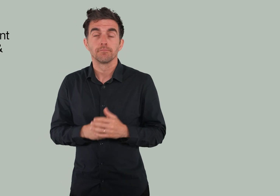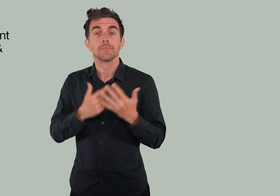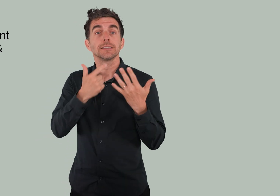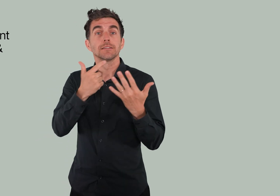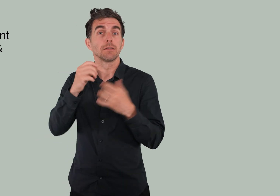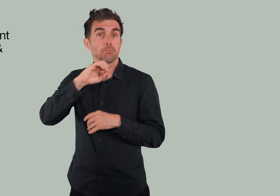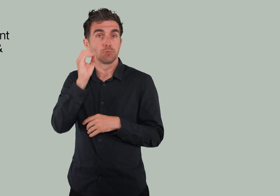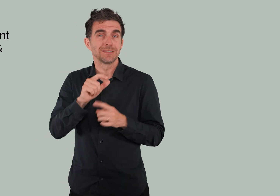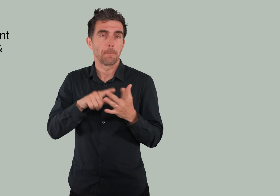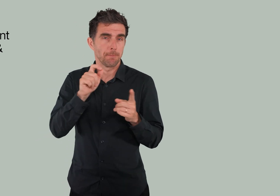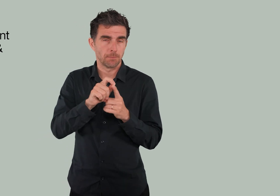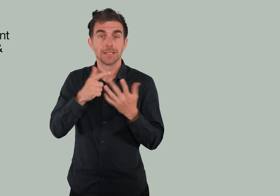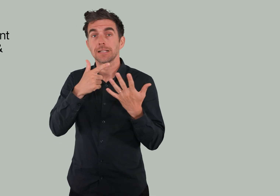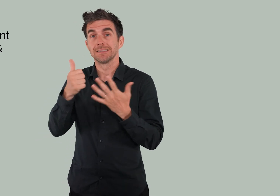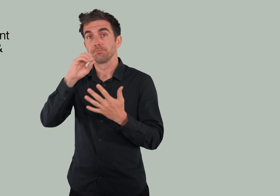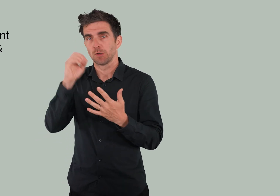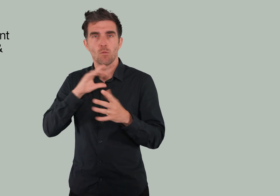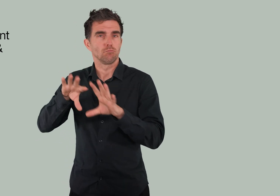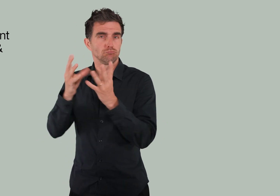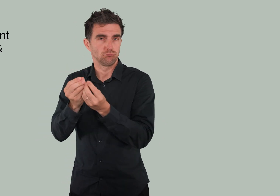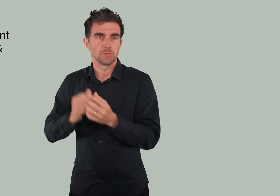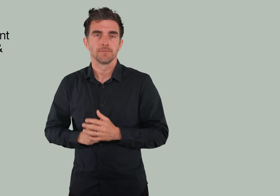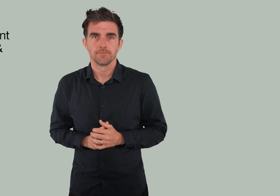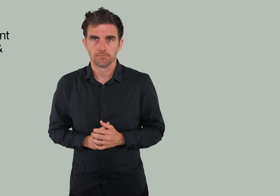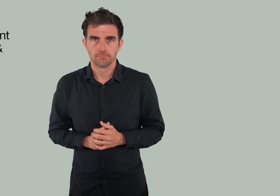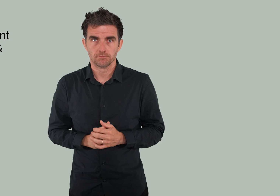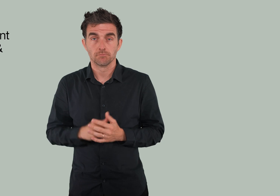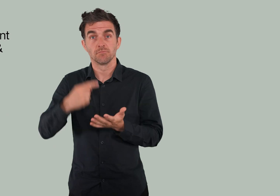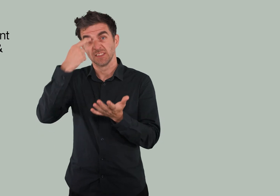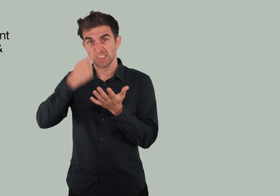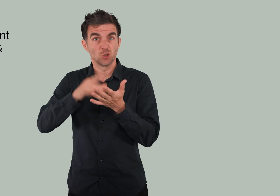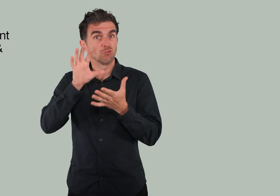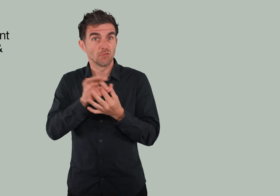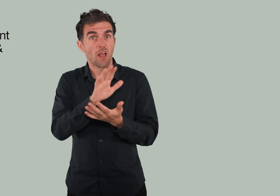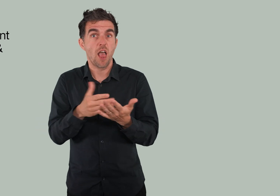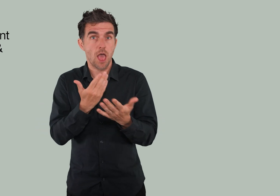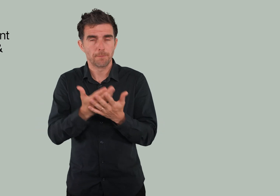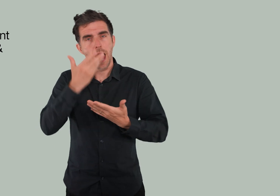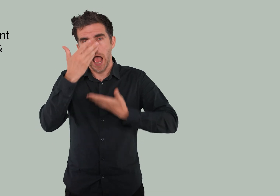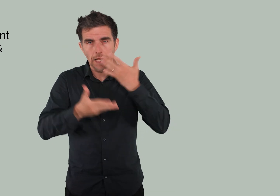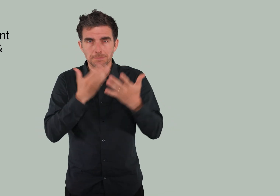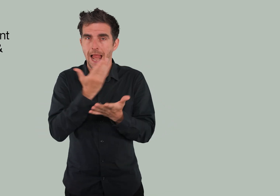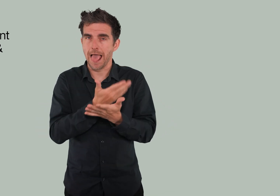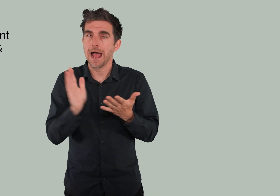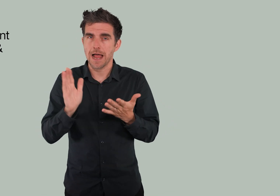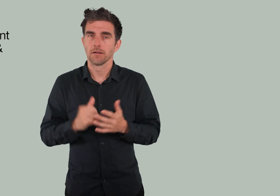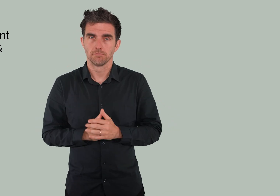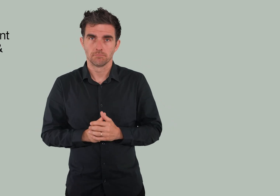(77 per cent for PIP and 76 per cent overall); and decisions about their claim were explained clearly